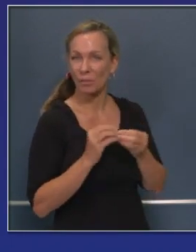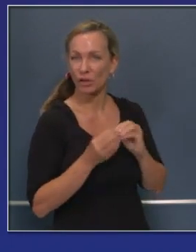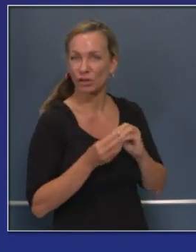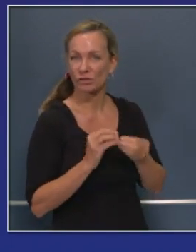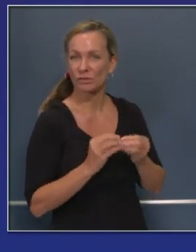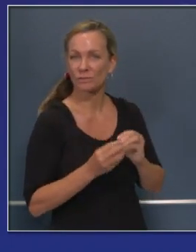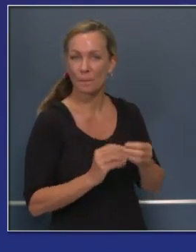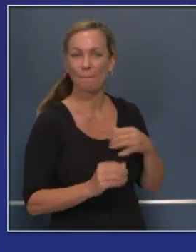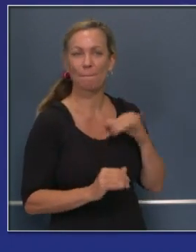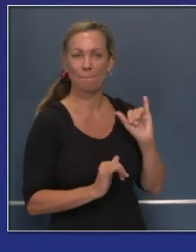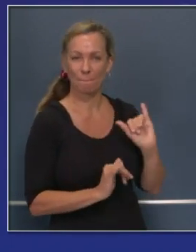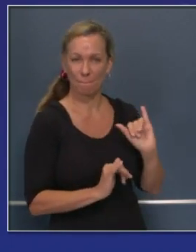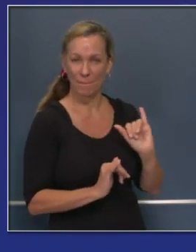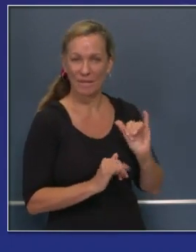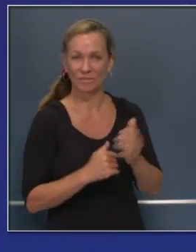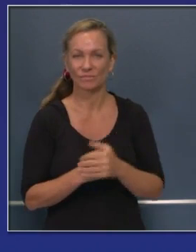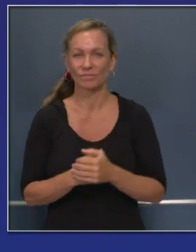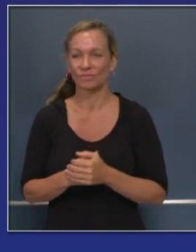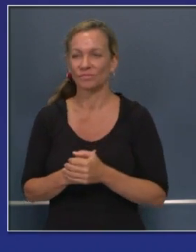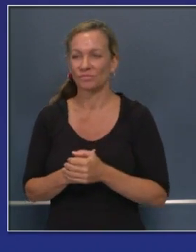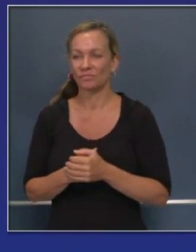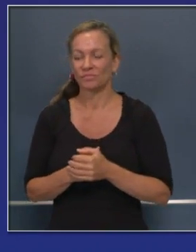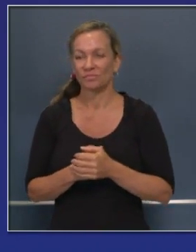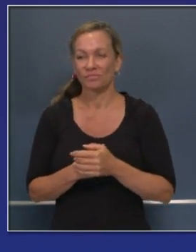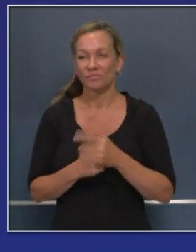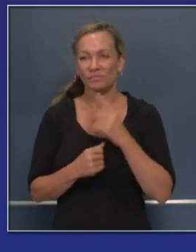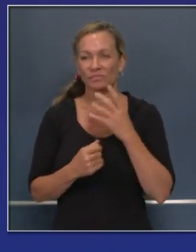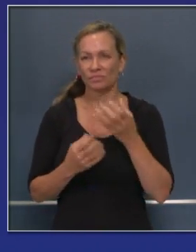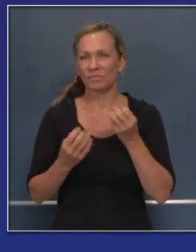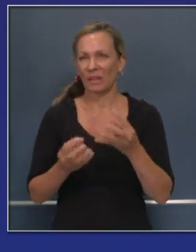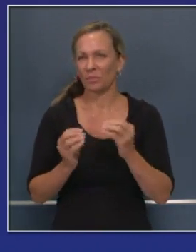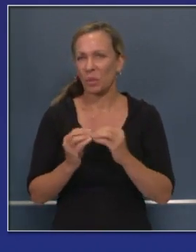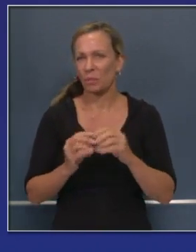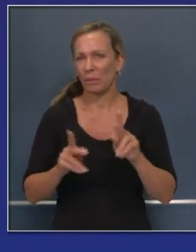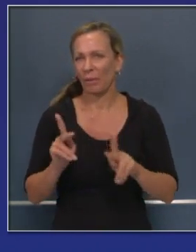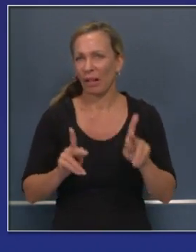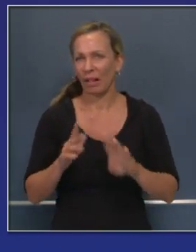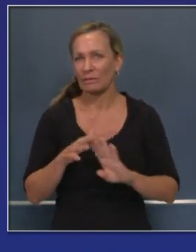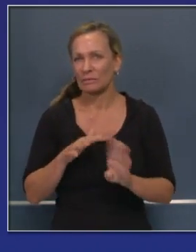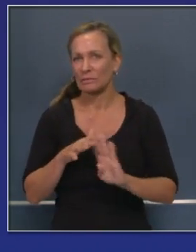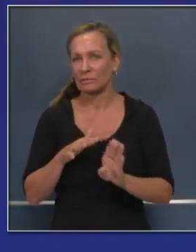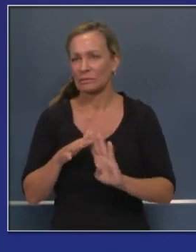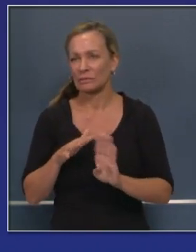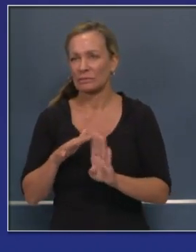WE HAVE ABOUT 2200, 2100 EVACUEES IN OUR SHELTER SYSTEM.